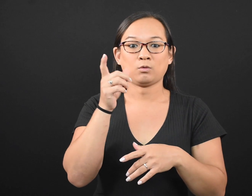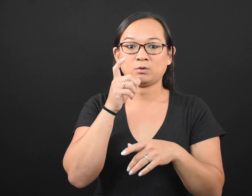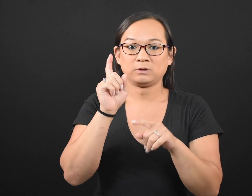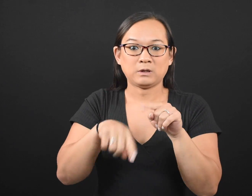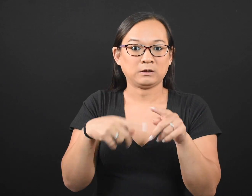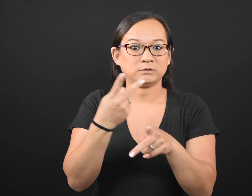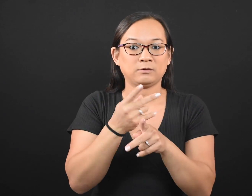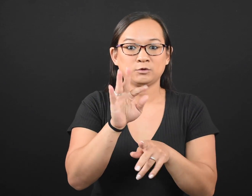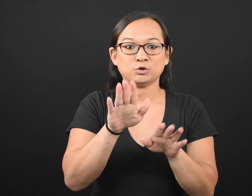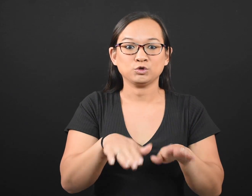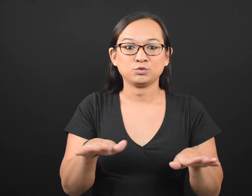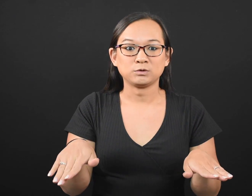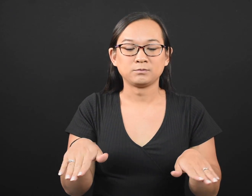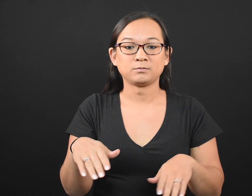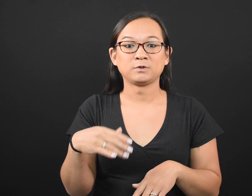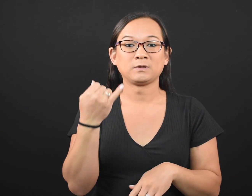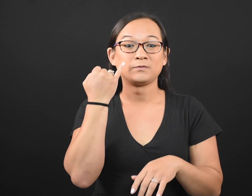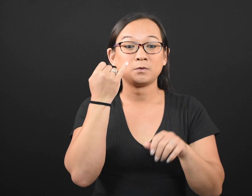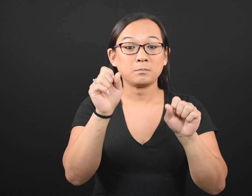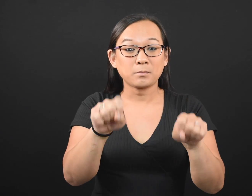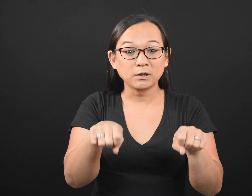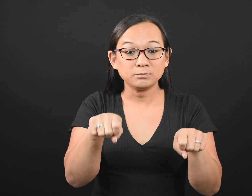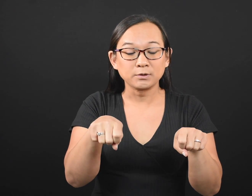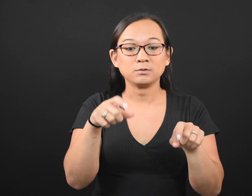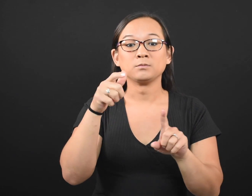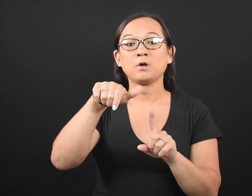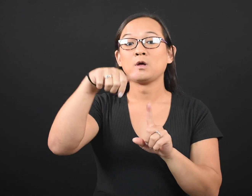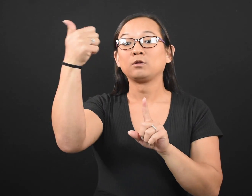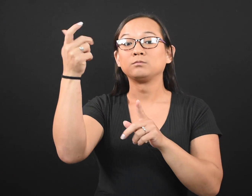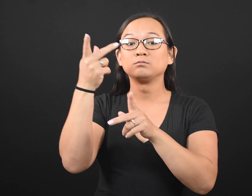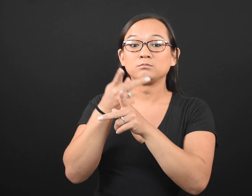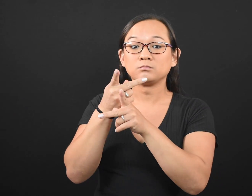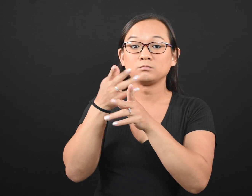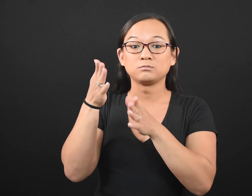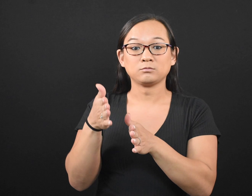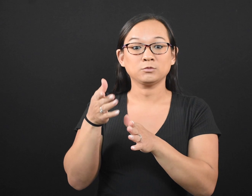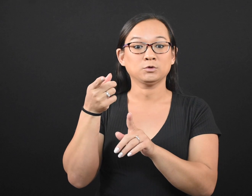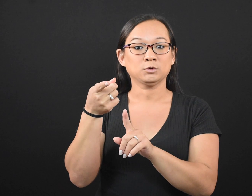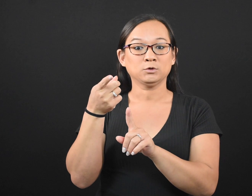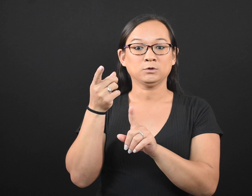and are unable to care for your child. If possible, these alternative caregivers